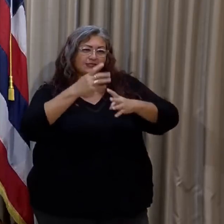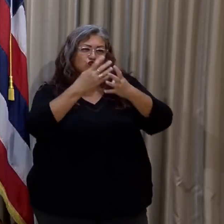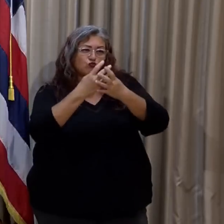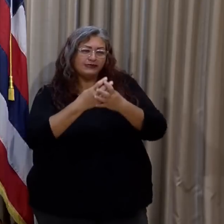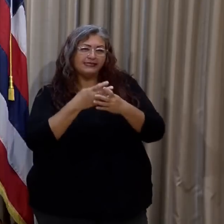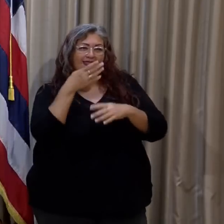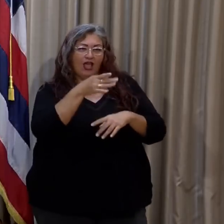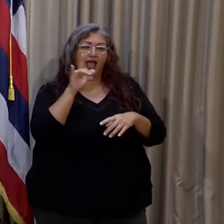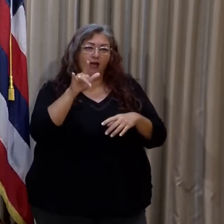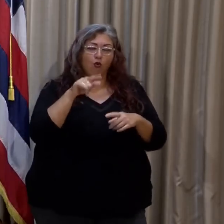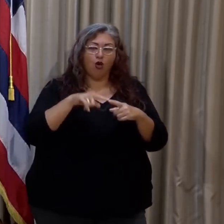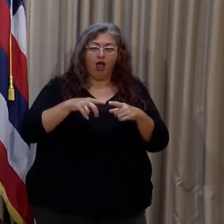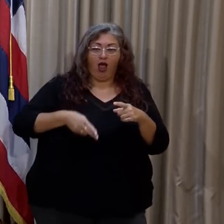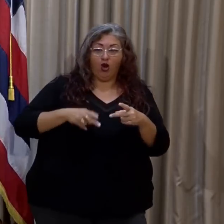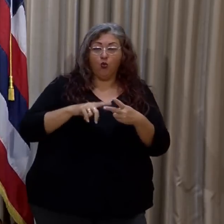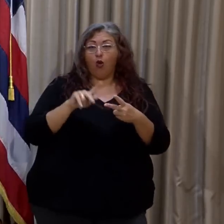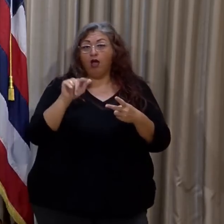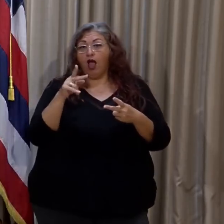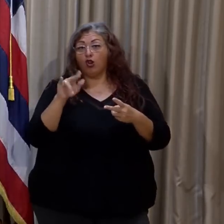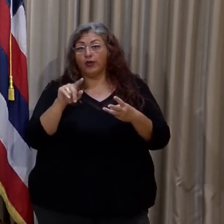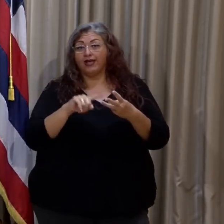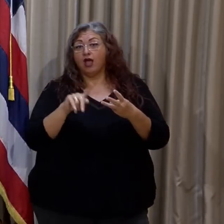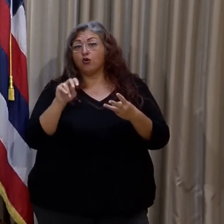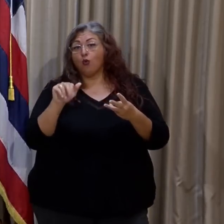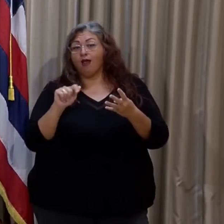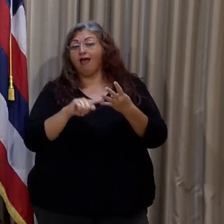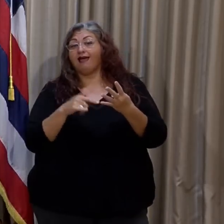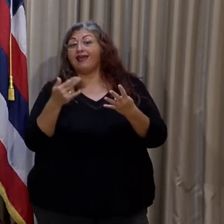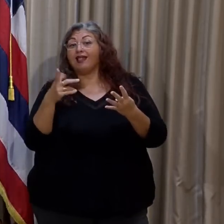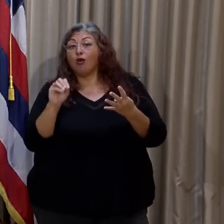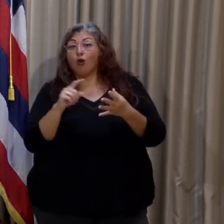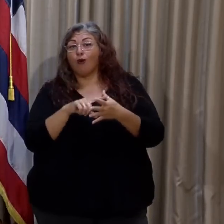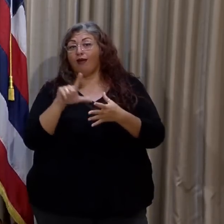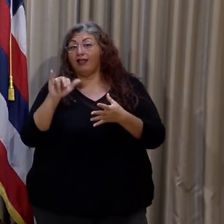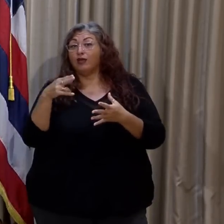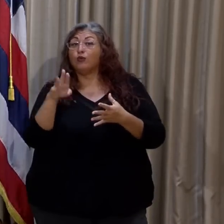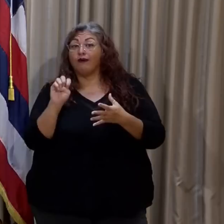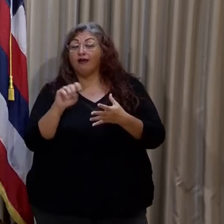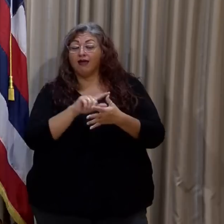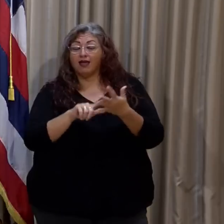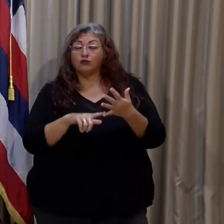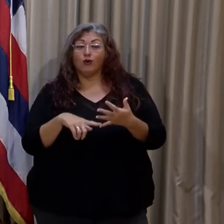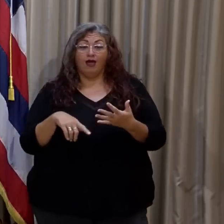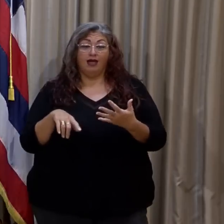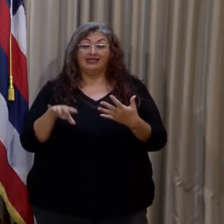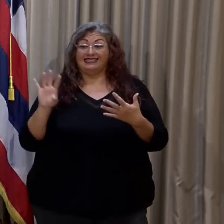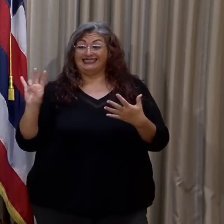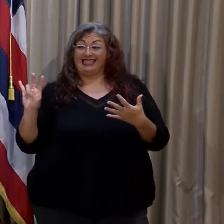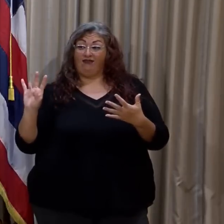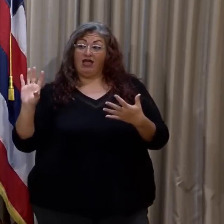SCANNERS, AND EQUIPMENT THAT WILL BE USED TO SCREEN PASSENGERS DURING -- AT THE